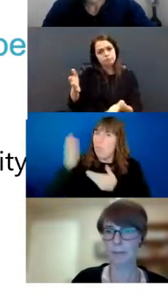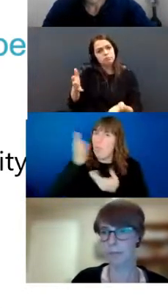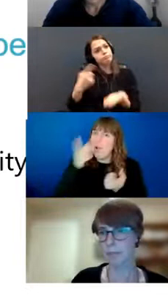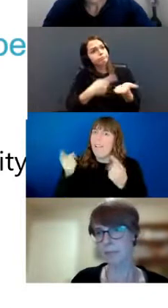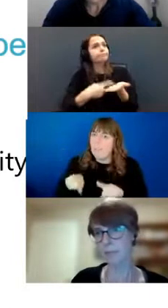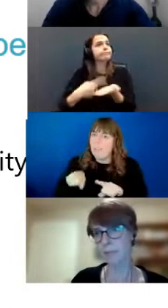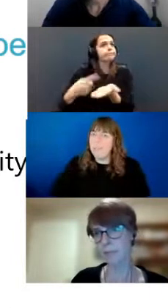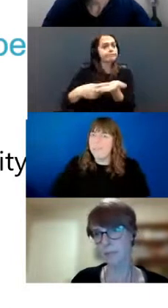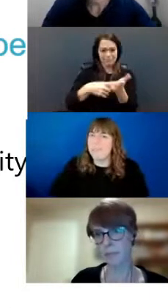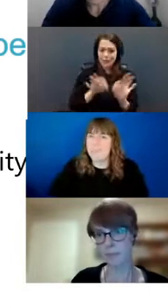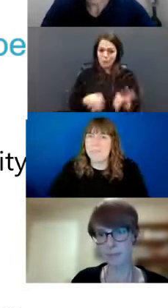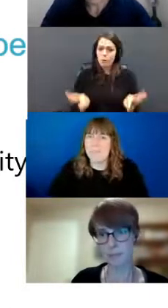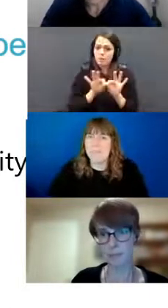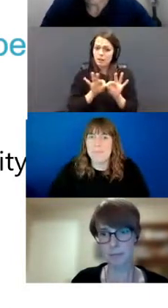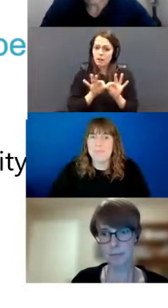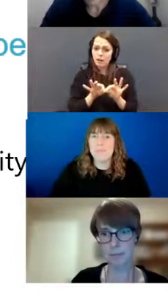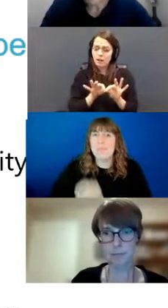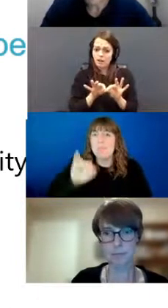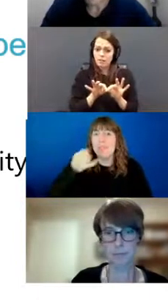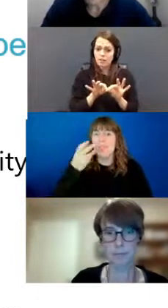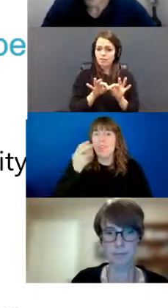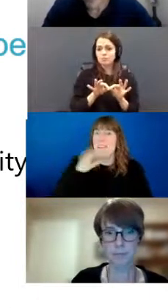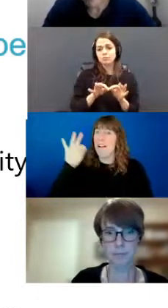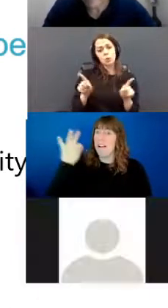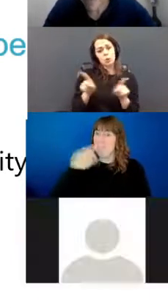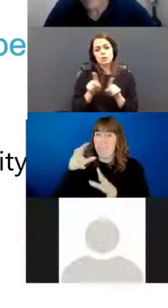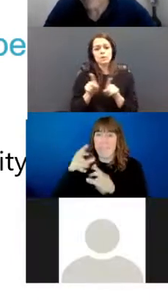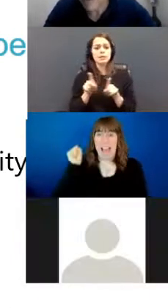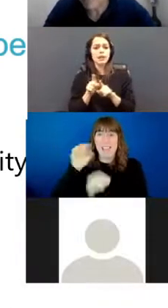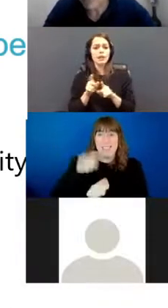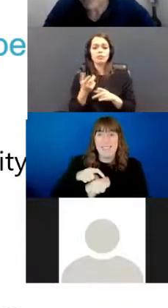that was that was great and very fast andrea so we have time for one more group